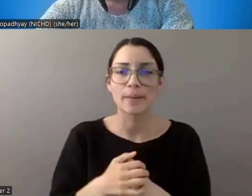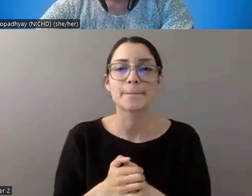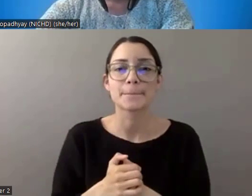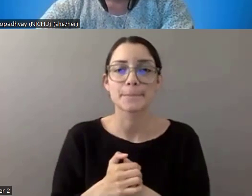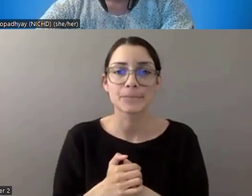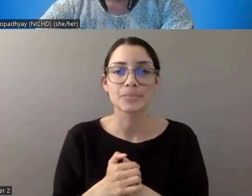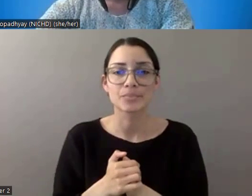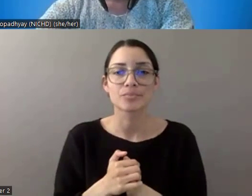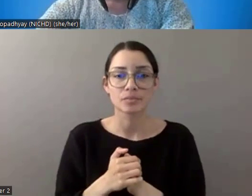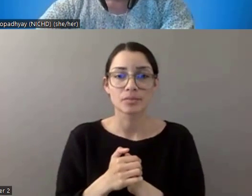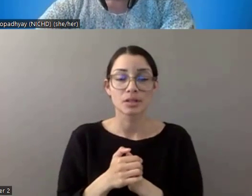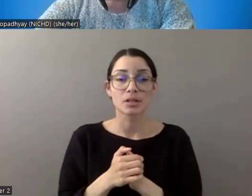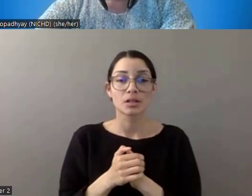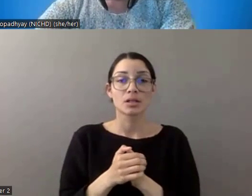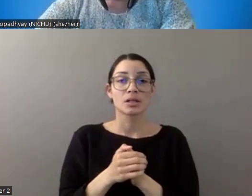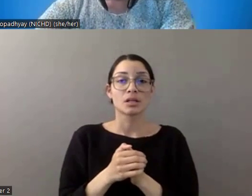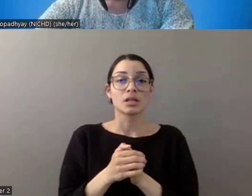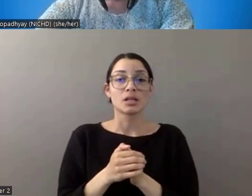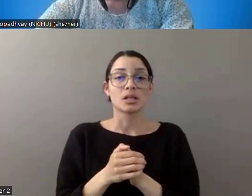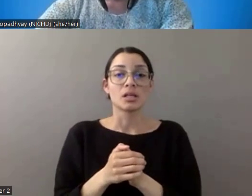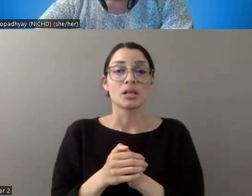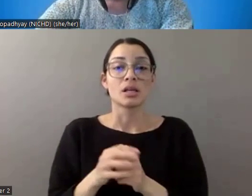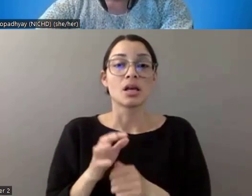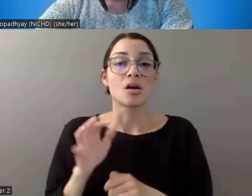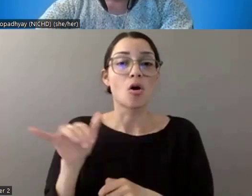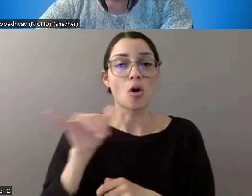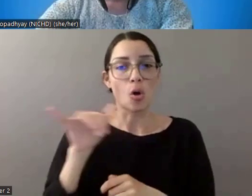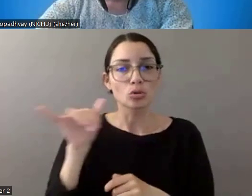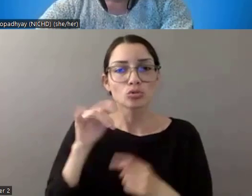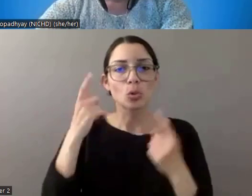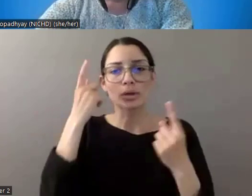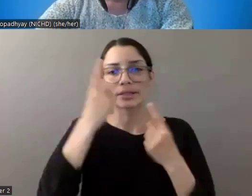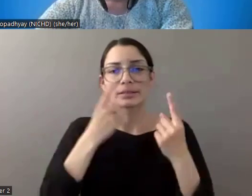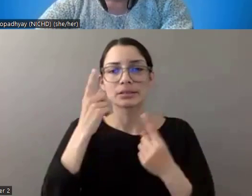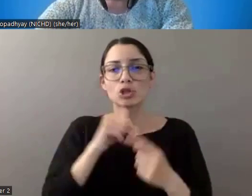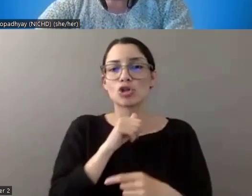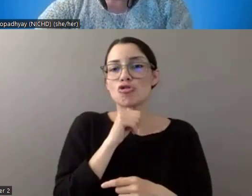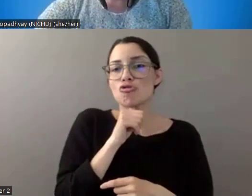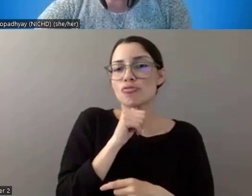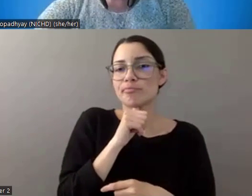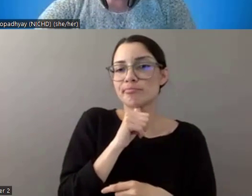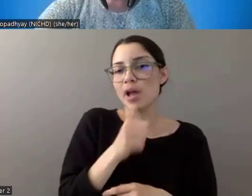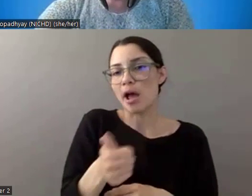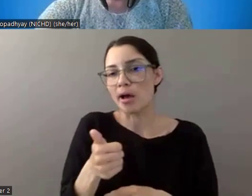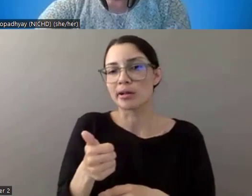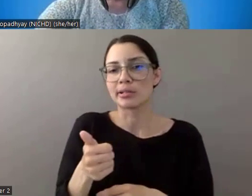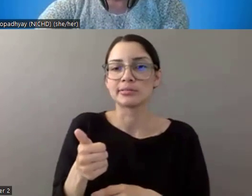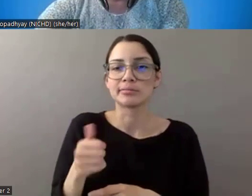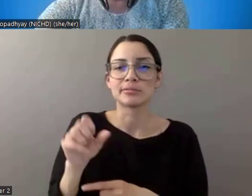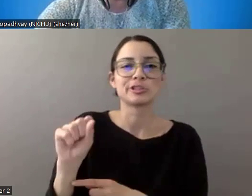are other nonscorable criteria, so do make sure that those are included and well addressed in your application.